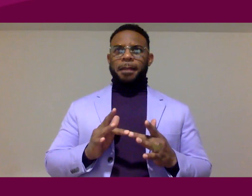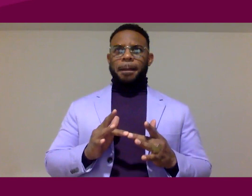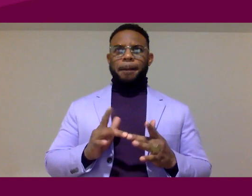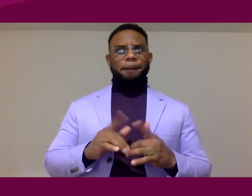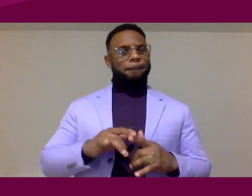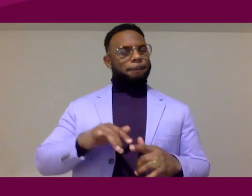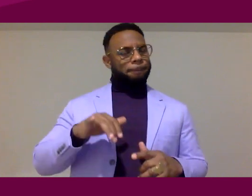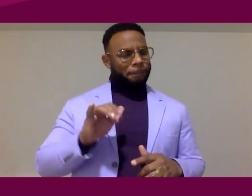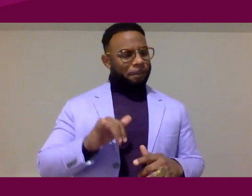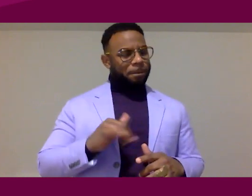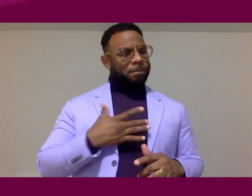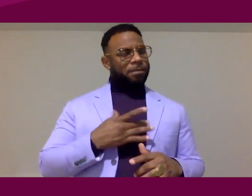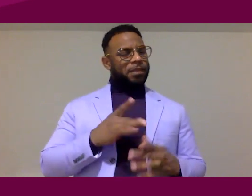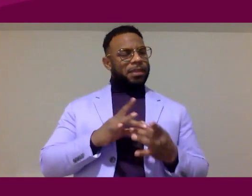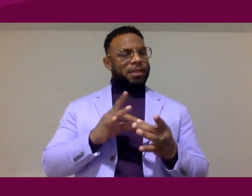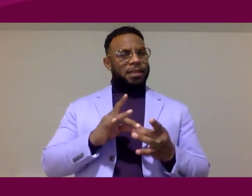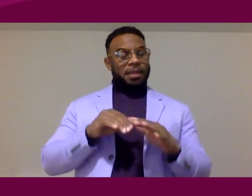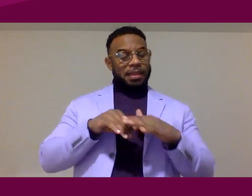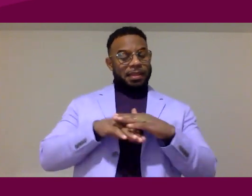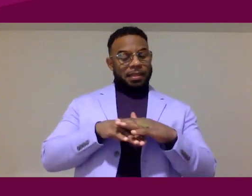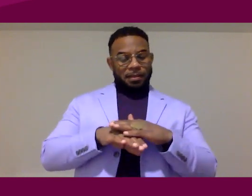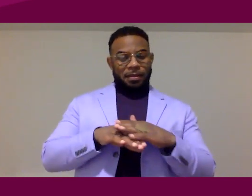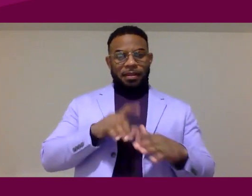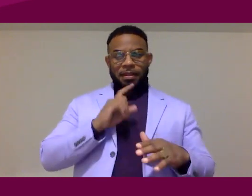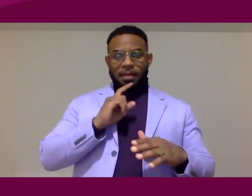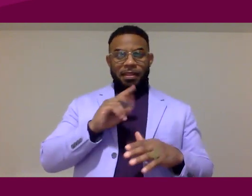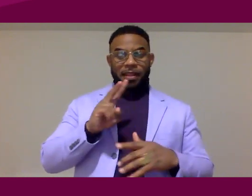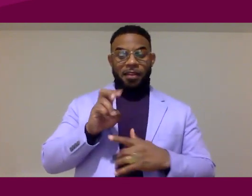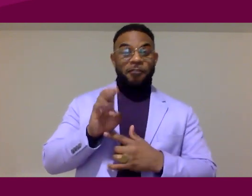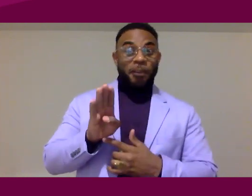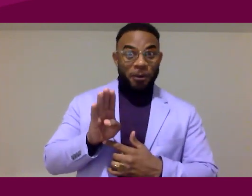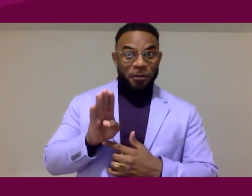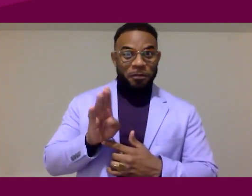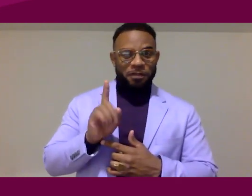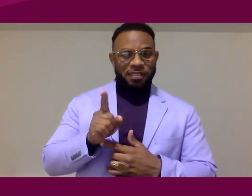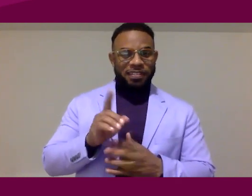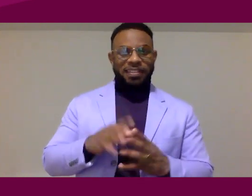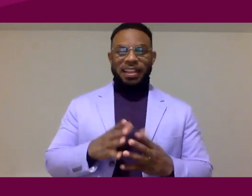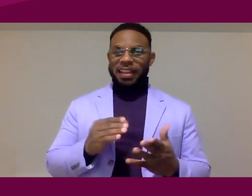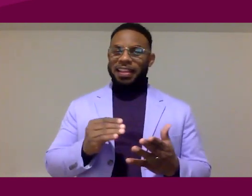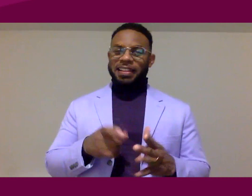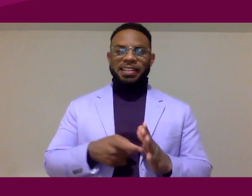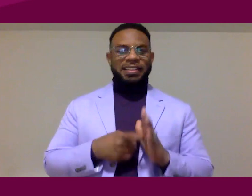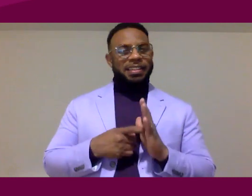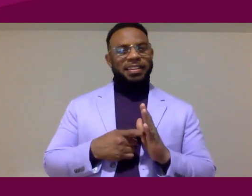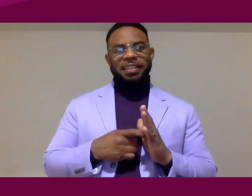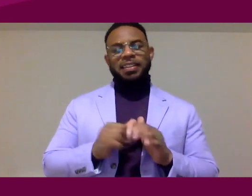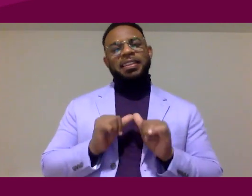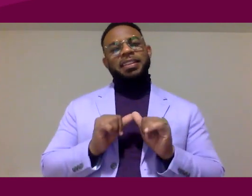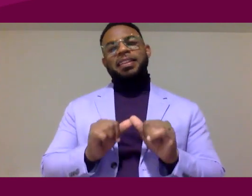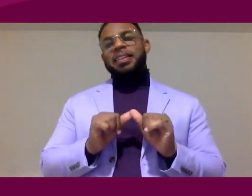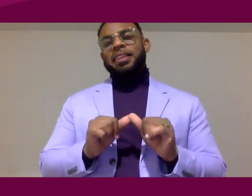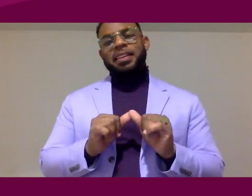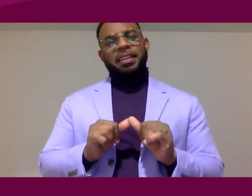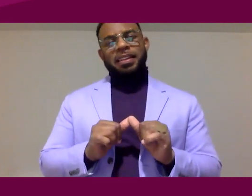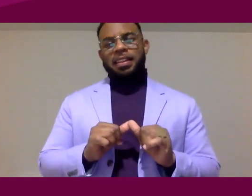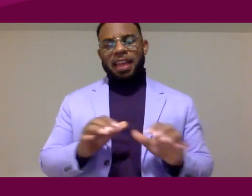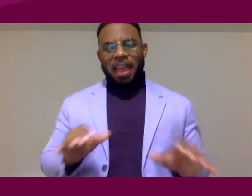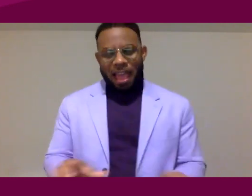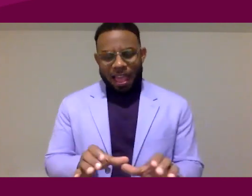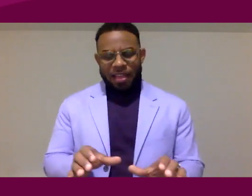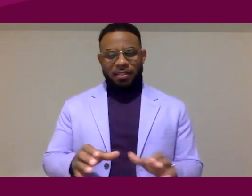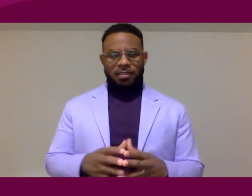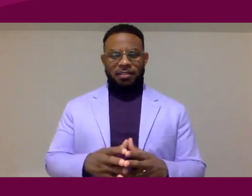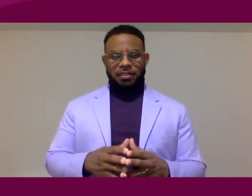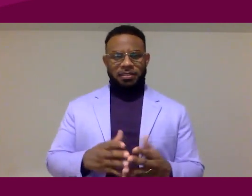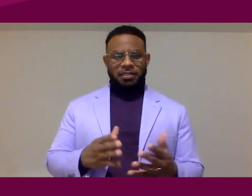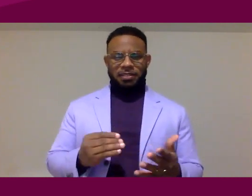But I like to say accessibility is a verb and it takes constant action and assessment.